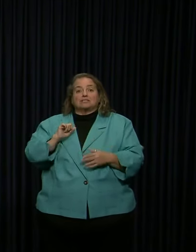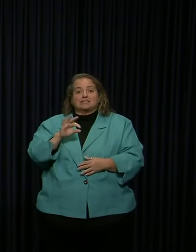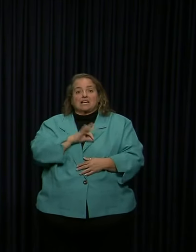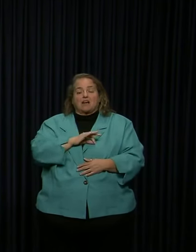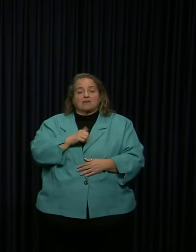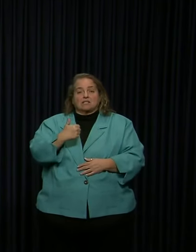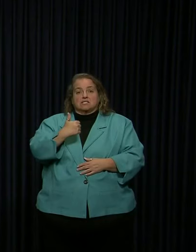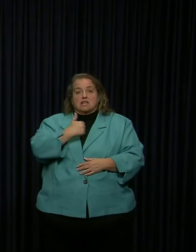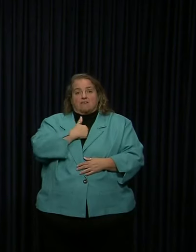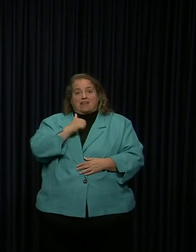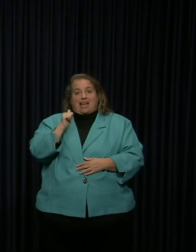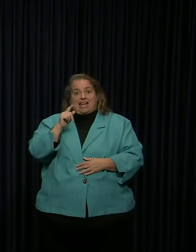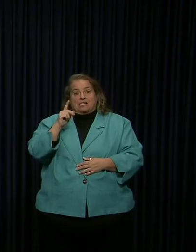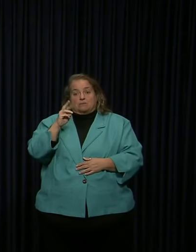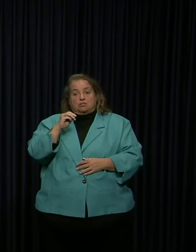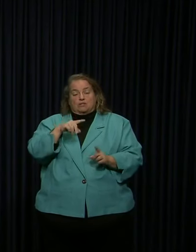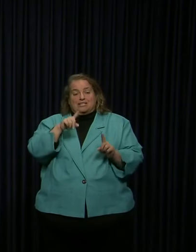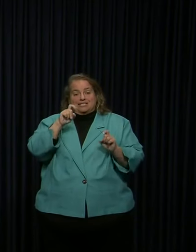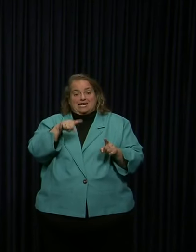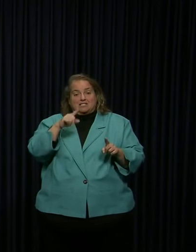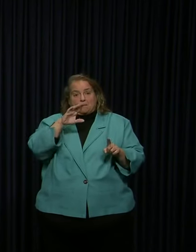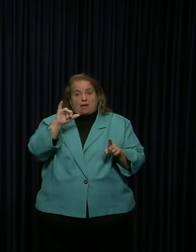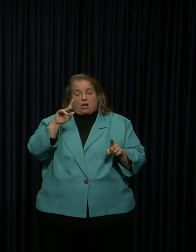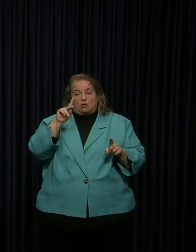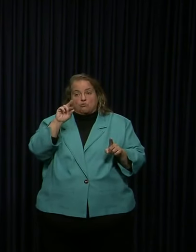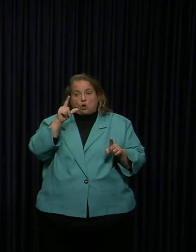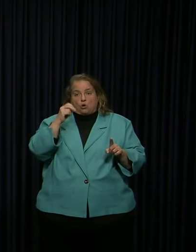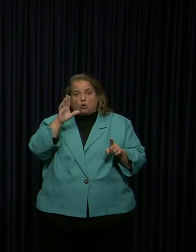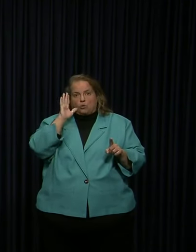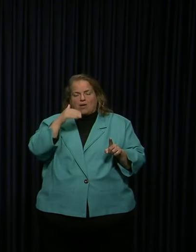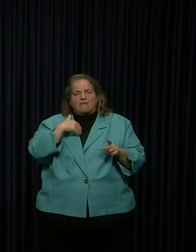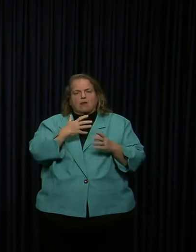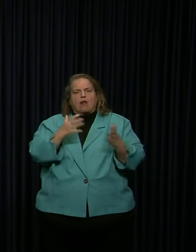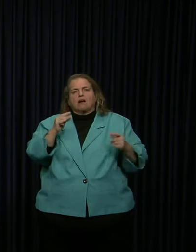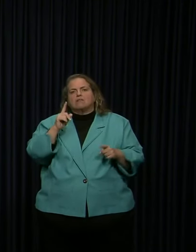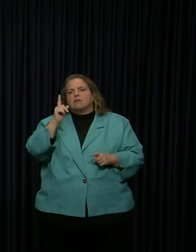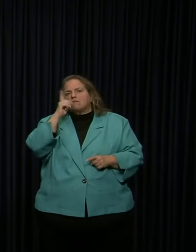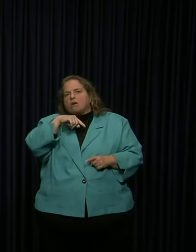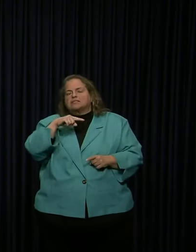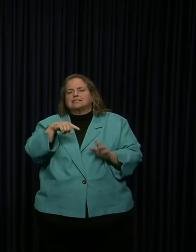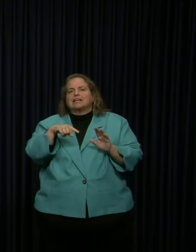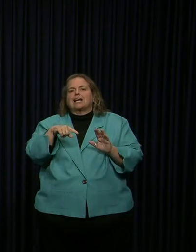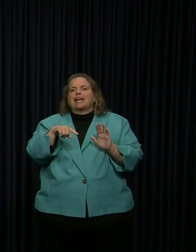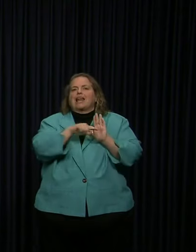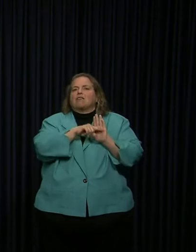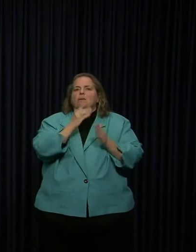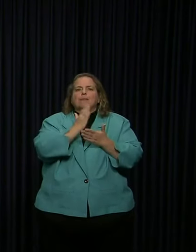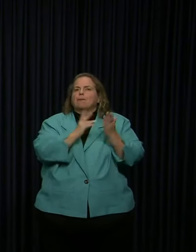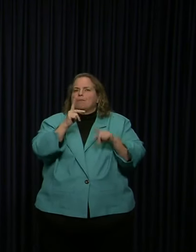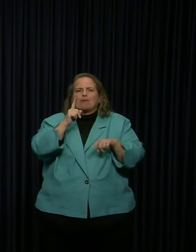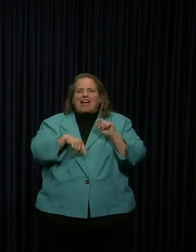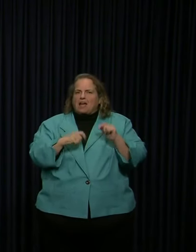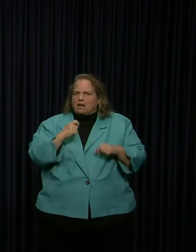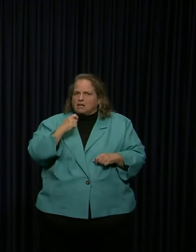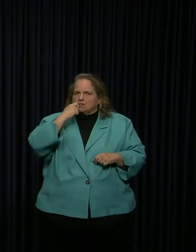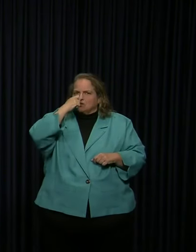CAVITY OR THE LOWER MIDDLE PORTION OF THE CAVITY HAVE DEFENDANT SENSITIVITIES AND